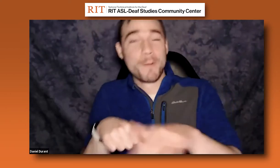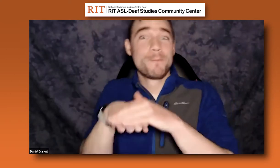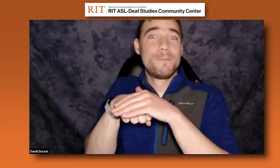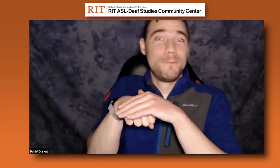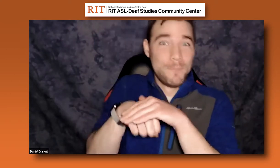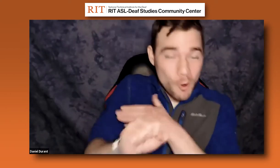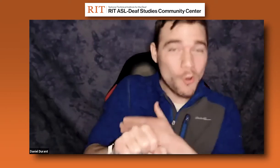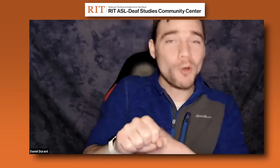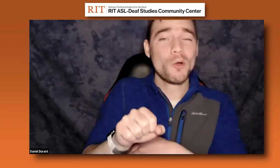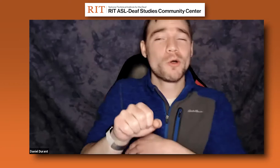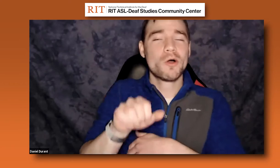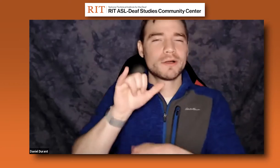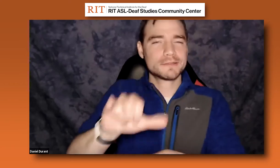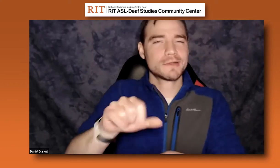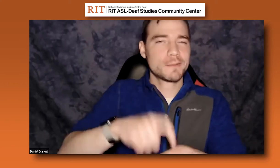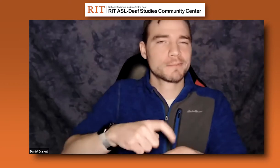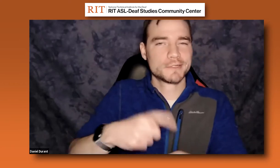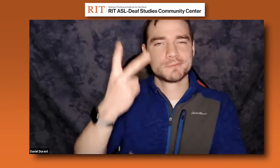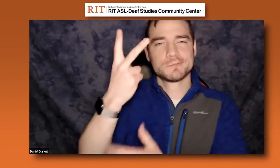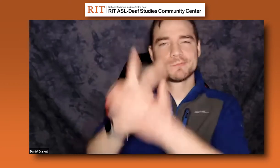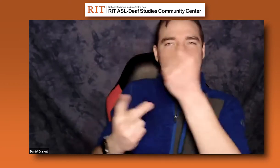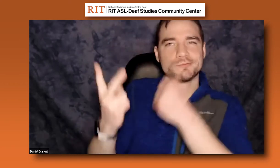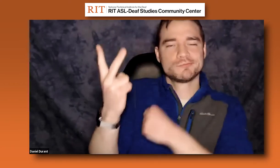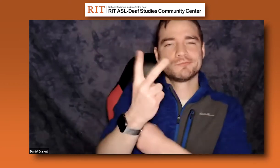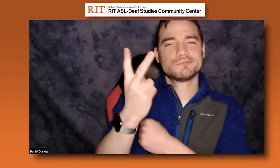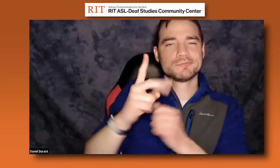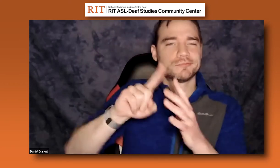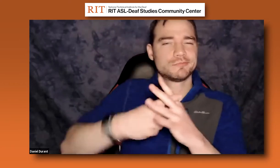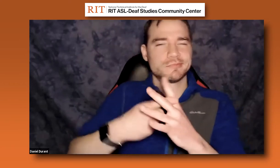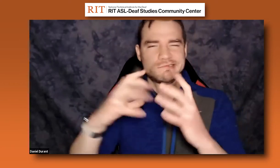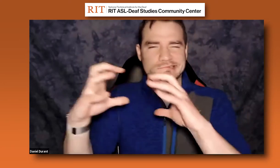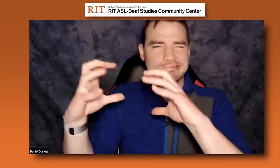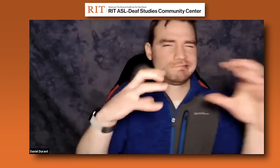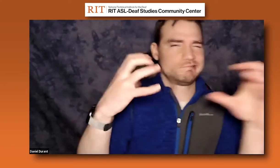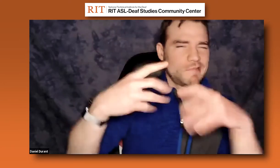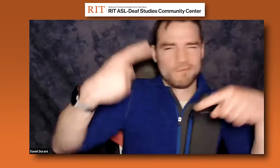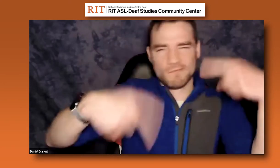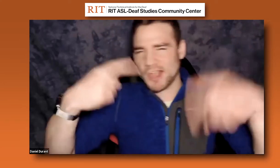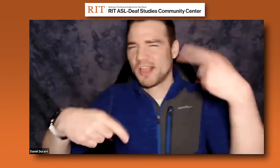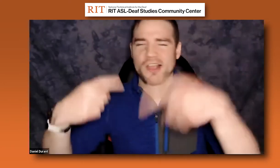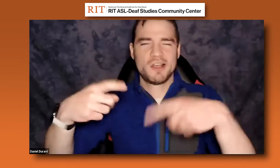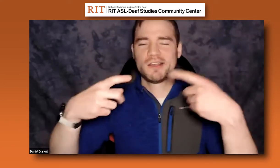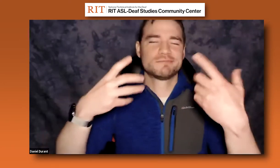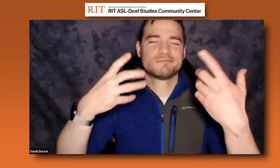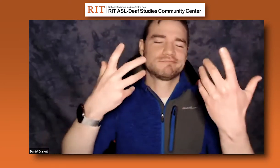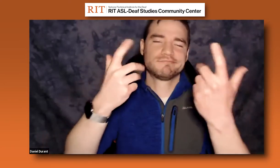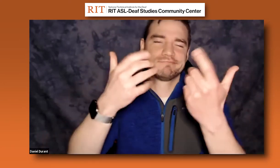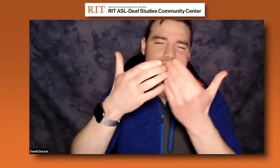I was born. At that time, they started to have some problems domestically,